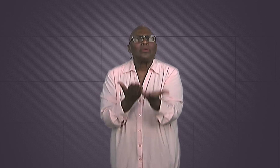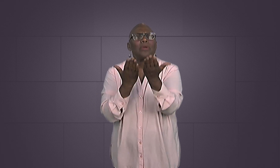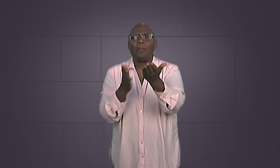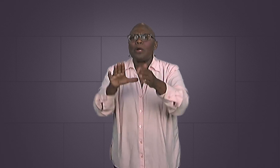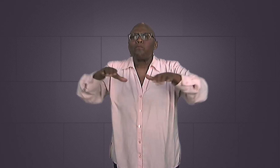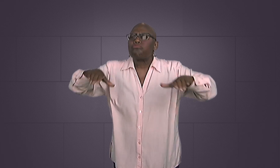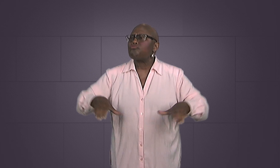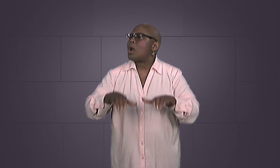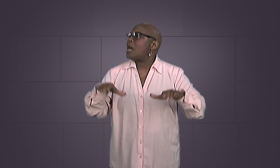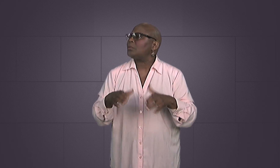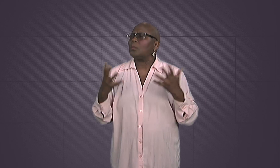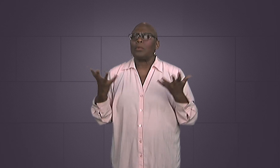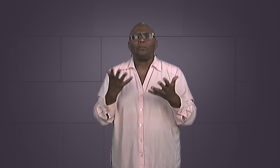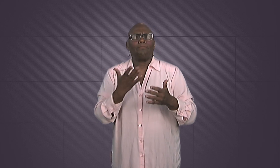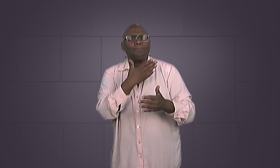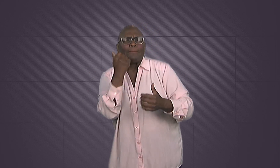for supporting early development